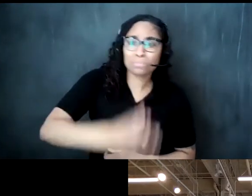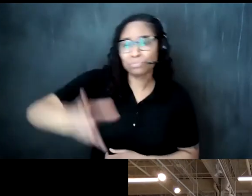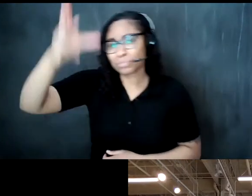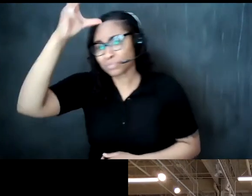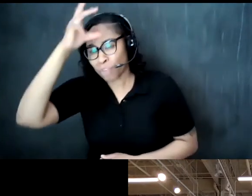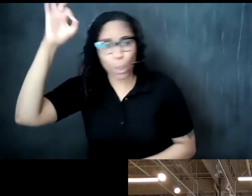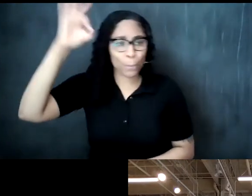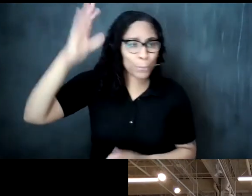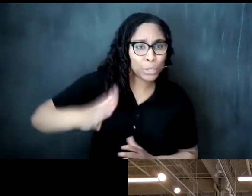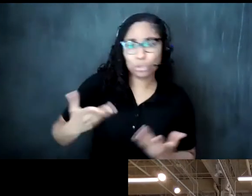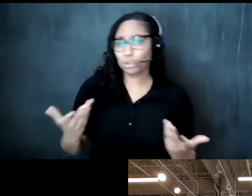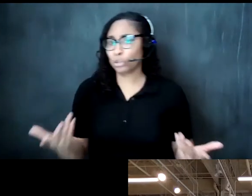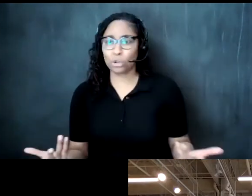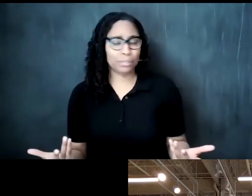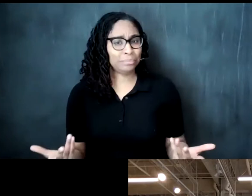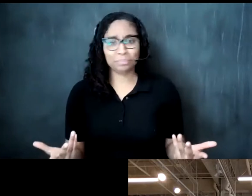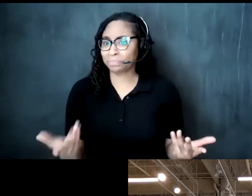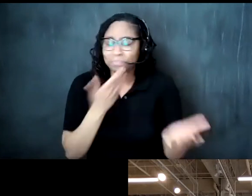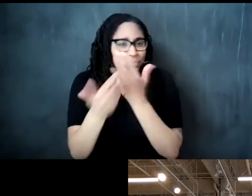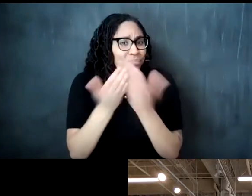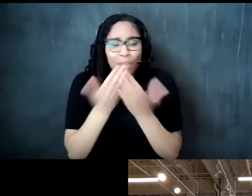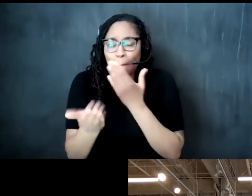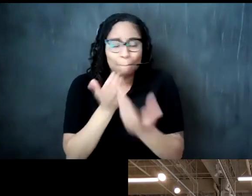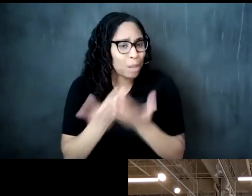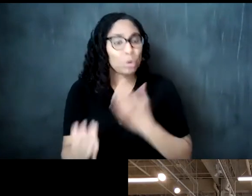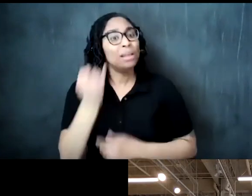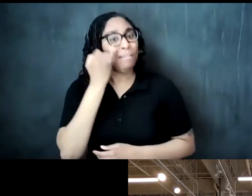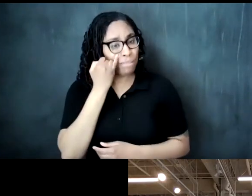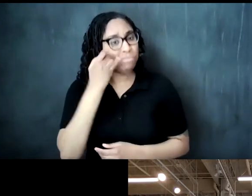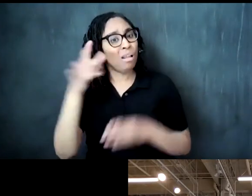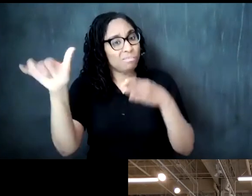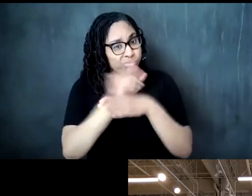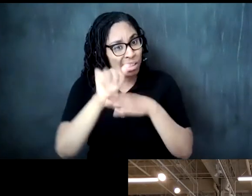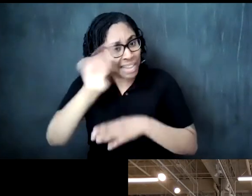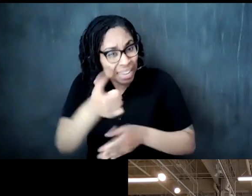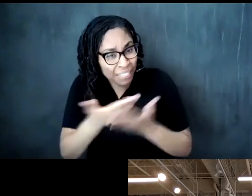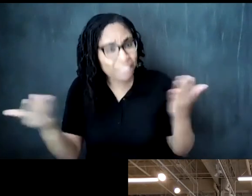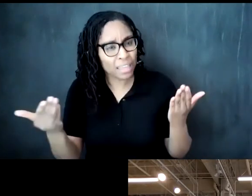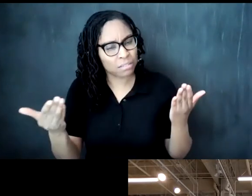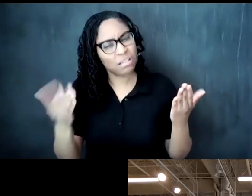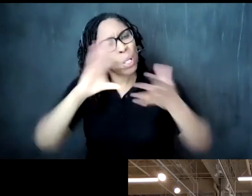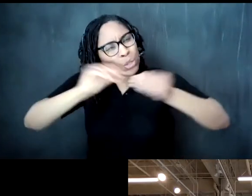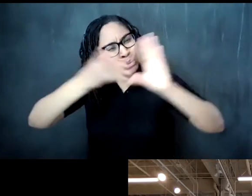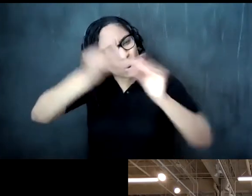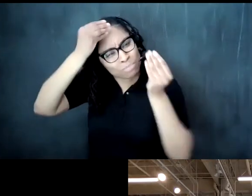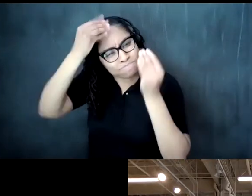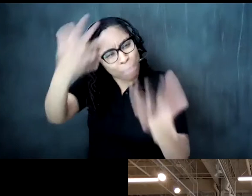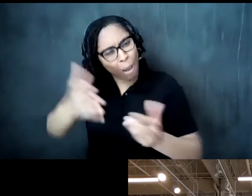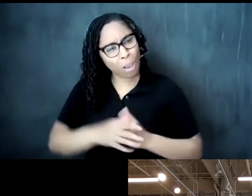imam buddhist you know if you're if you're gonna practice anything tell the story there there there